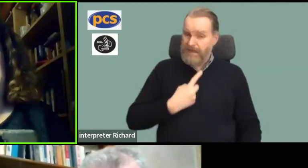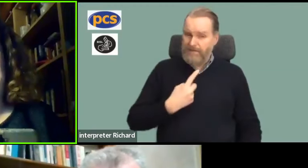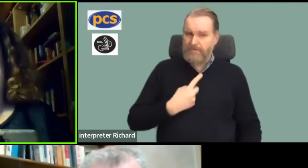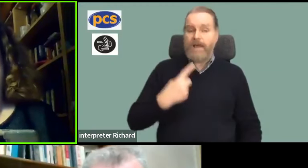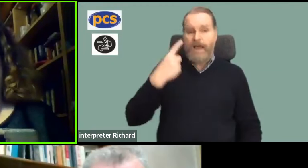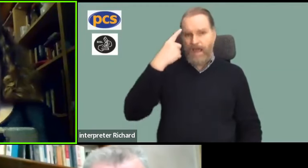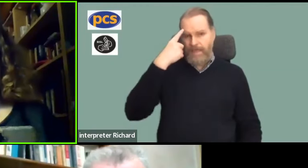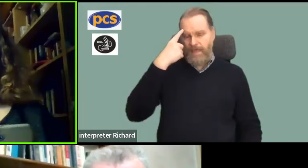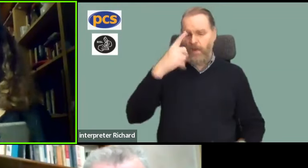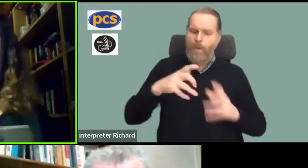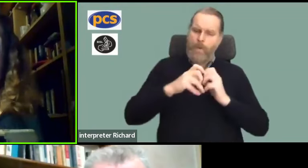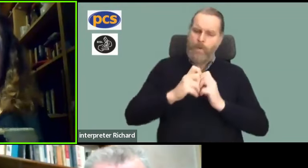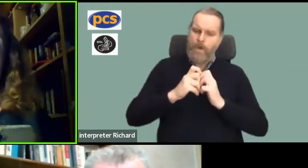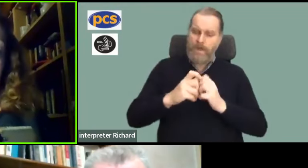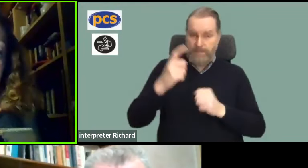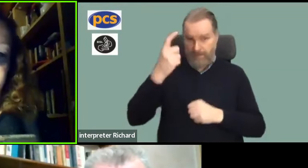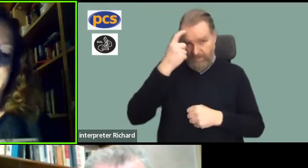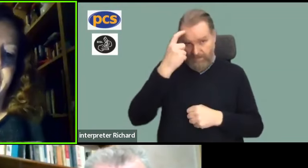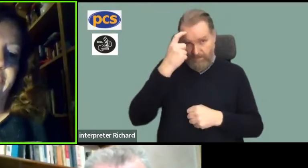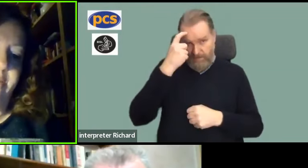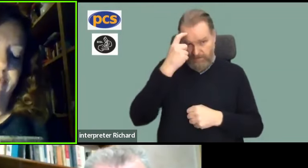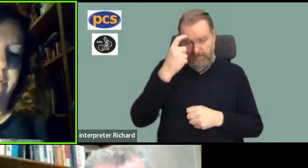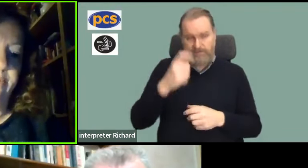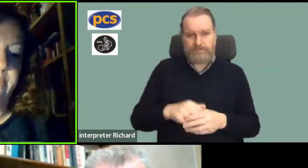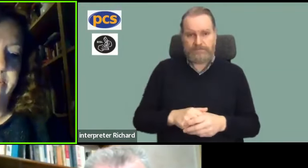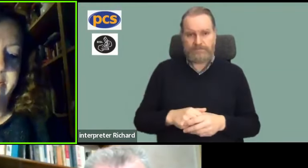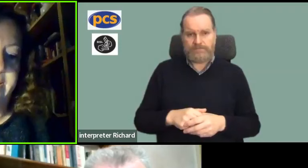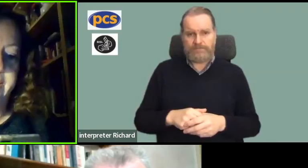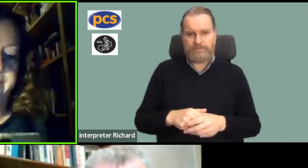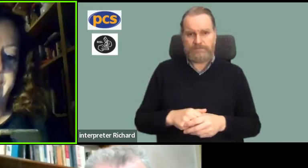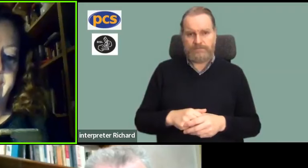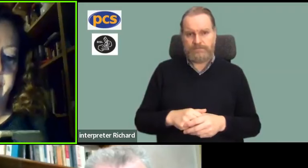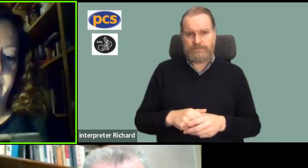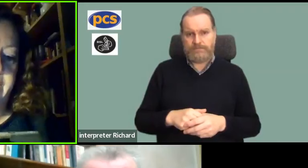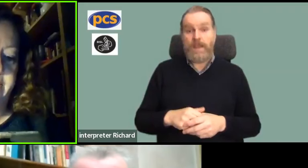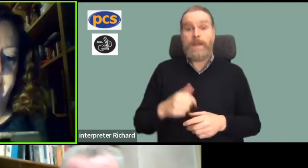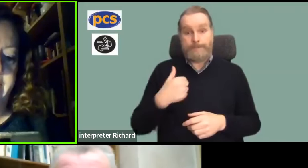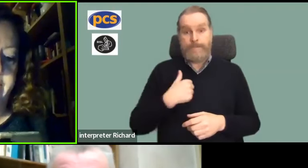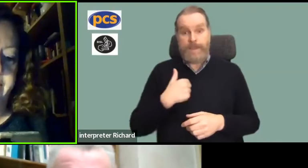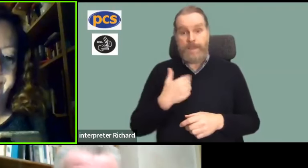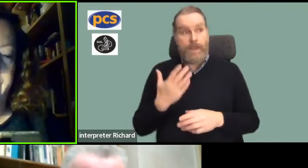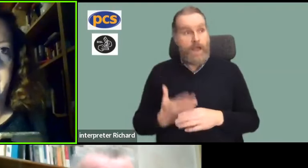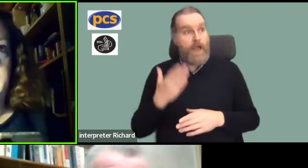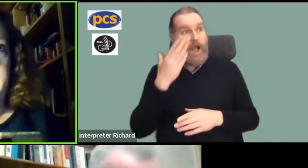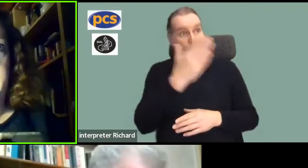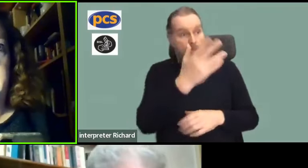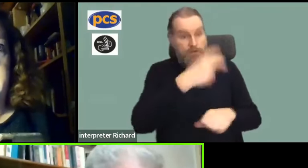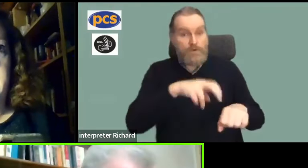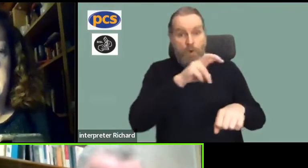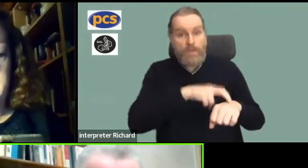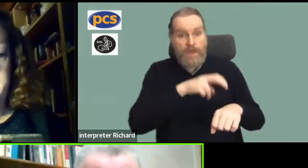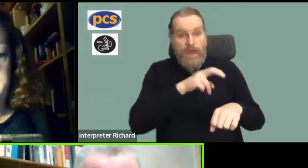But I I just think it it t be sort of mentioned, be sort of mentioned because of the strength of feeling that was expressed when I was there